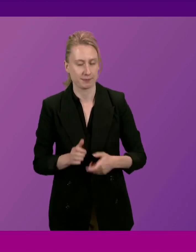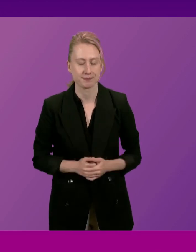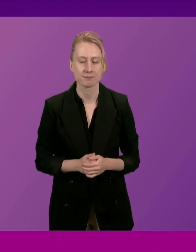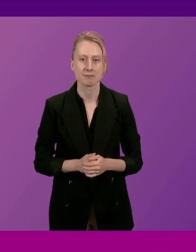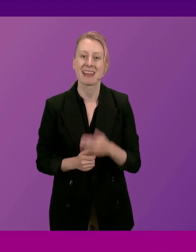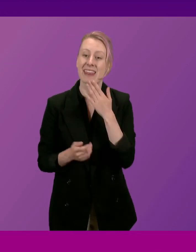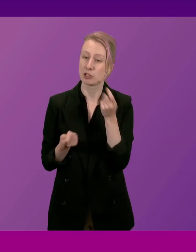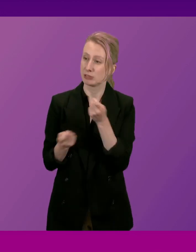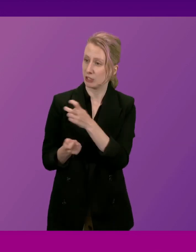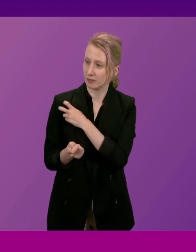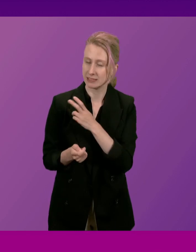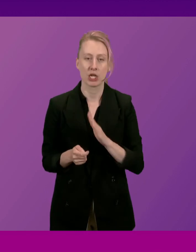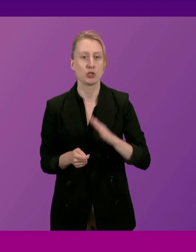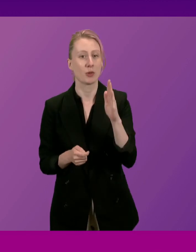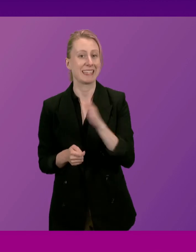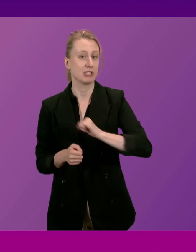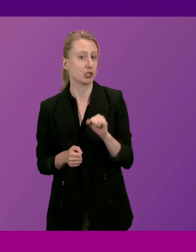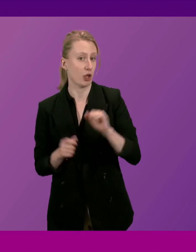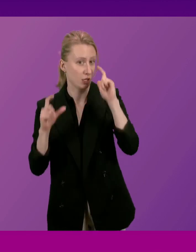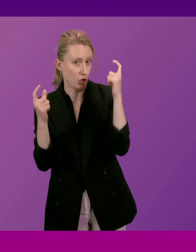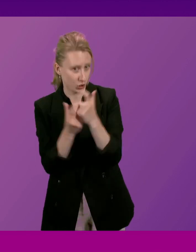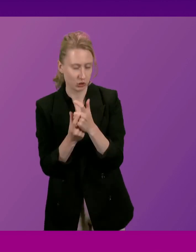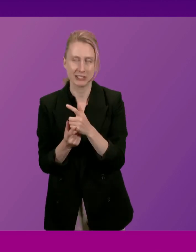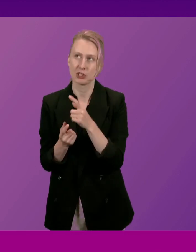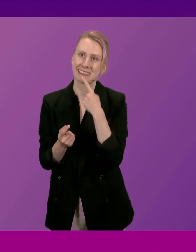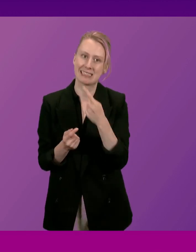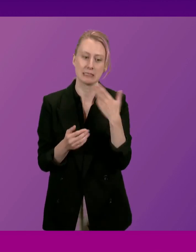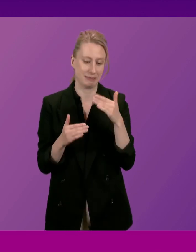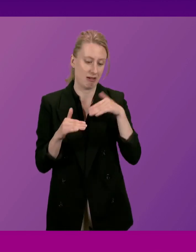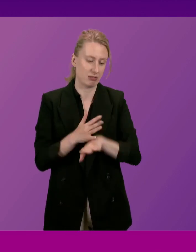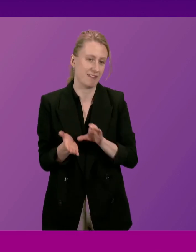North East Scotland College calculates that it has been underfunded by around £30 million